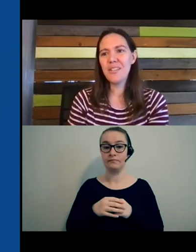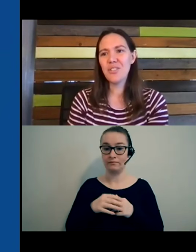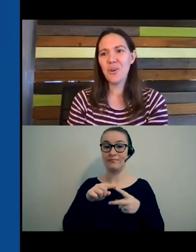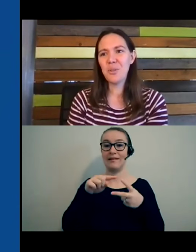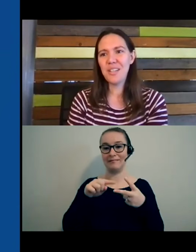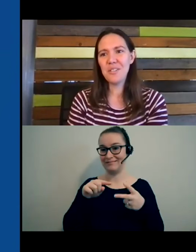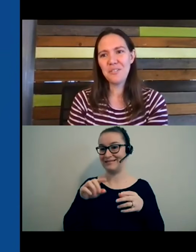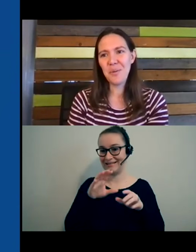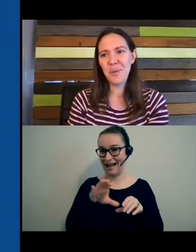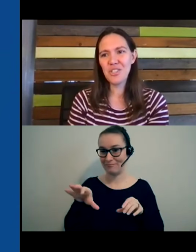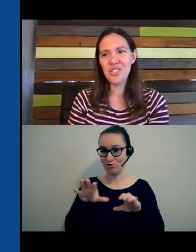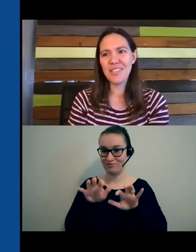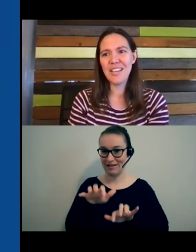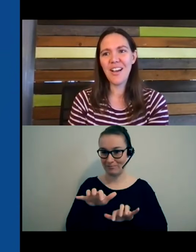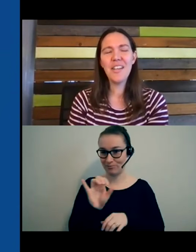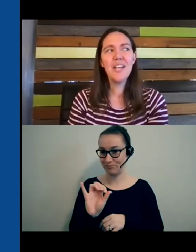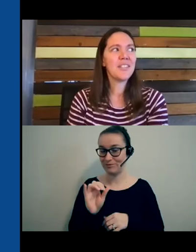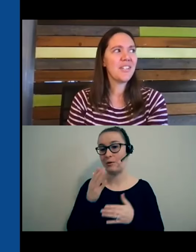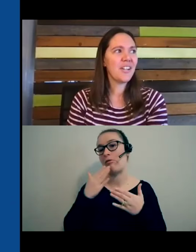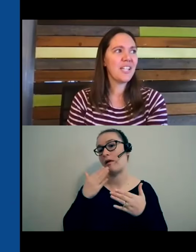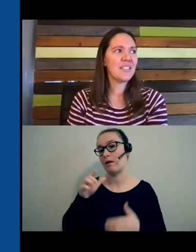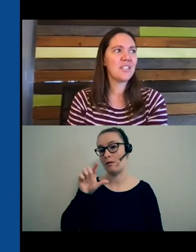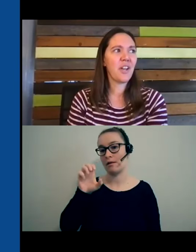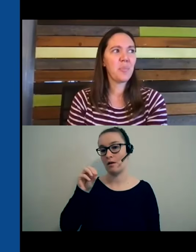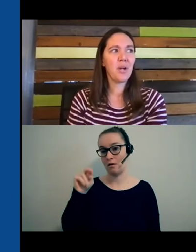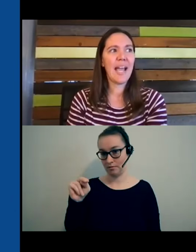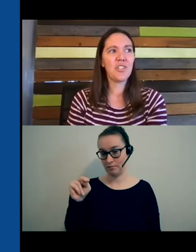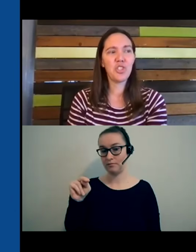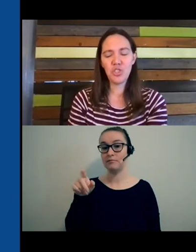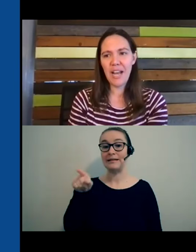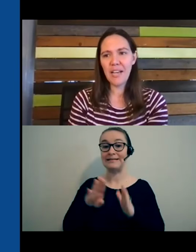So, thank you very much, to Leon. Leon is a developer at Strattic,